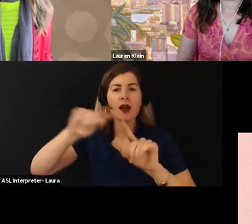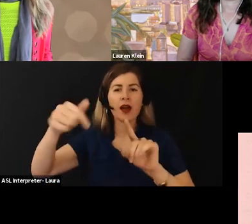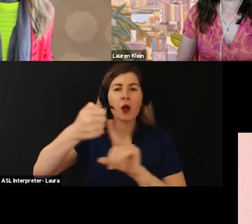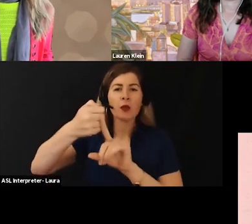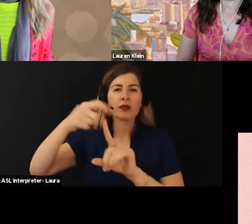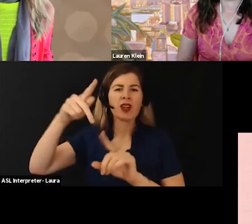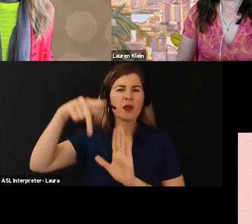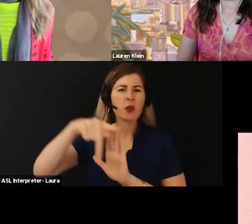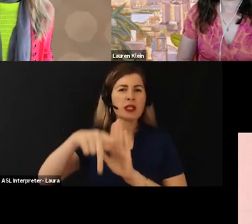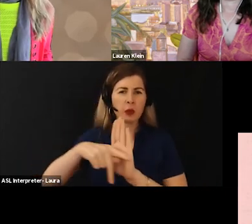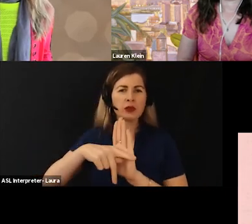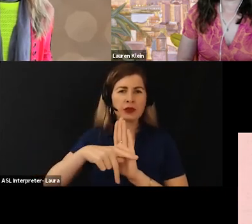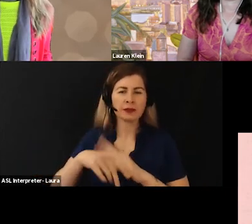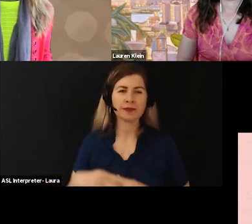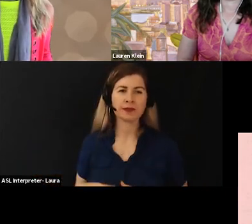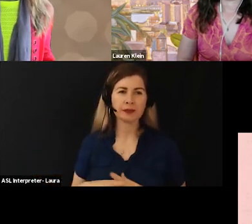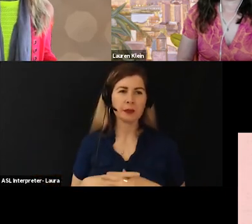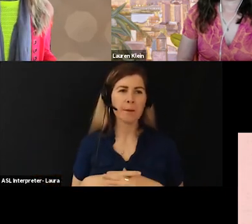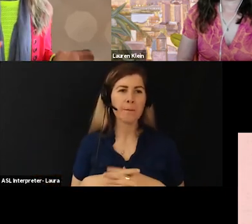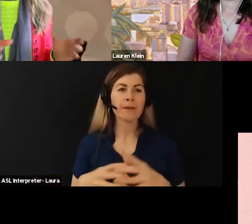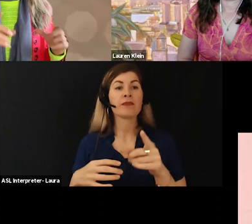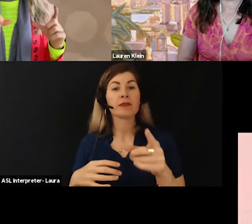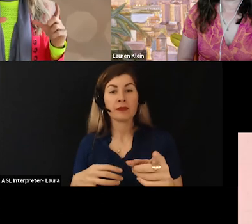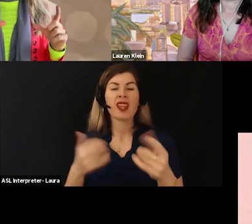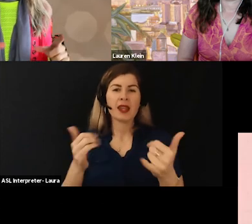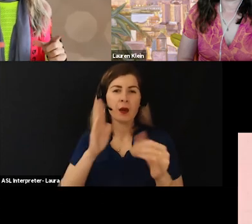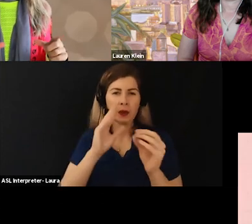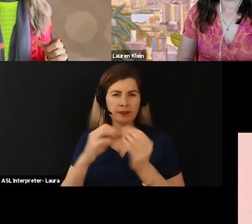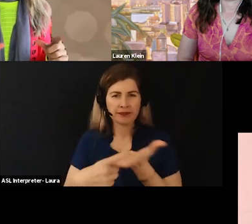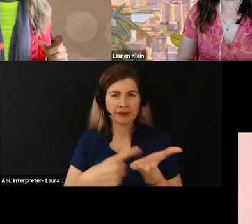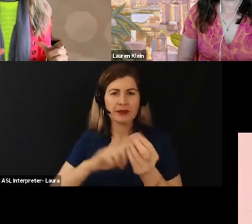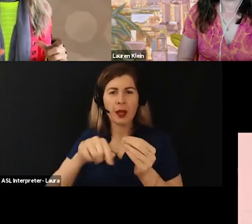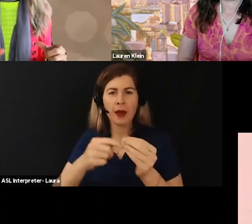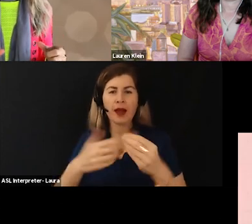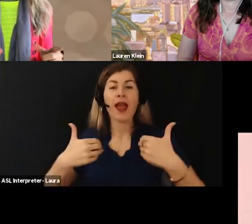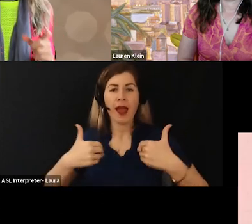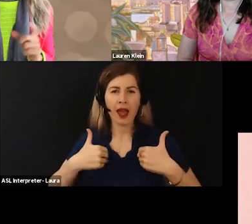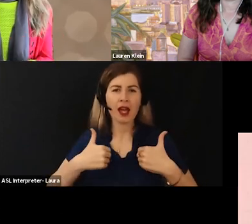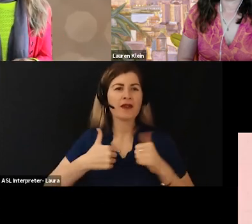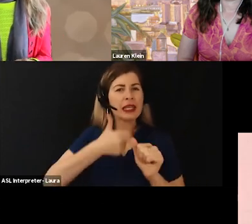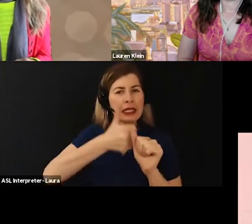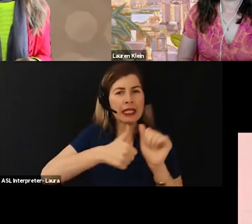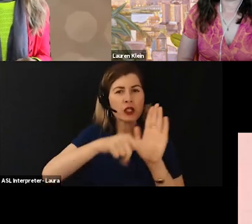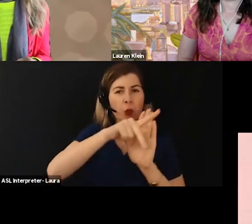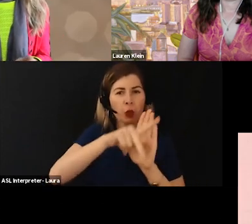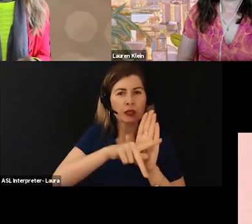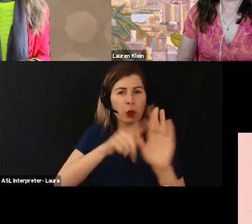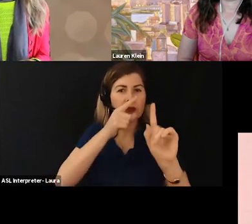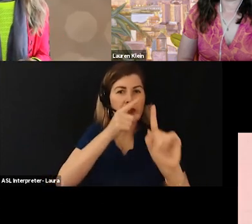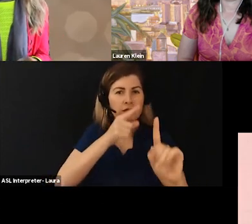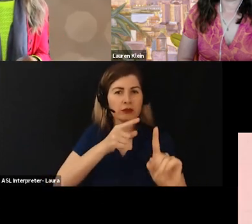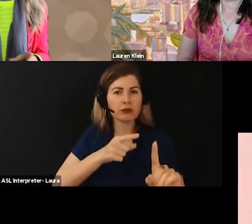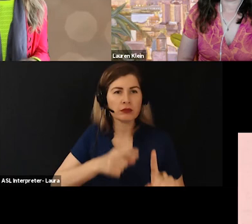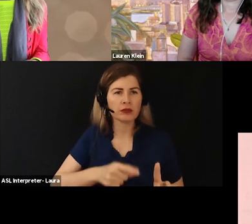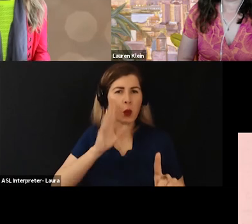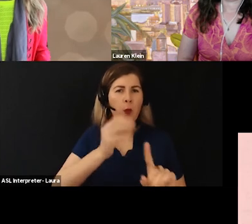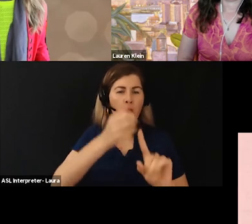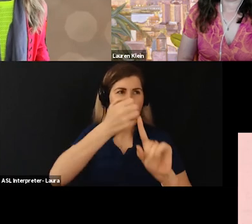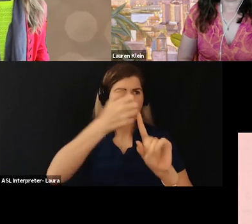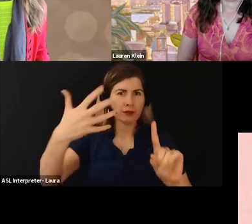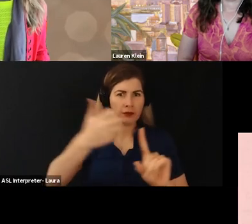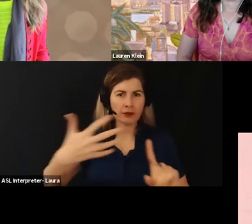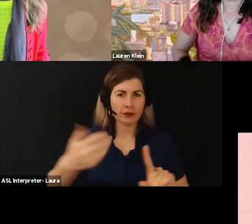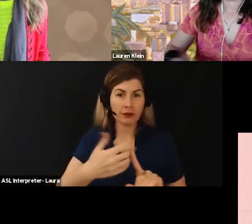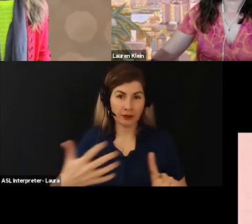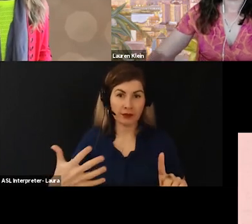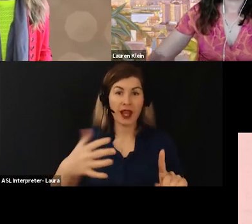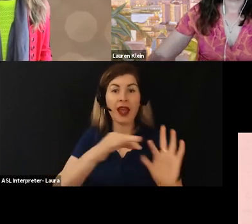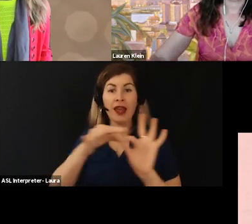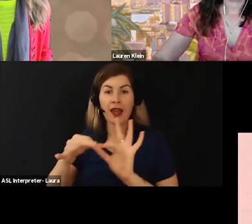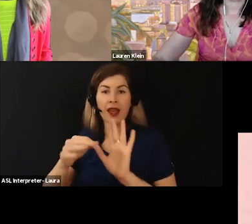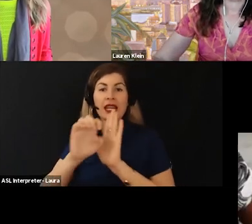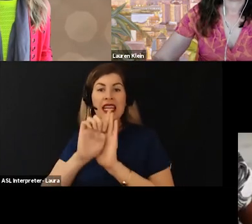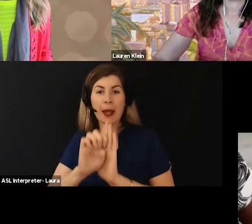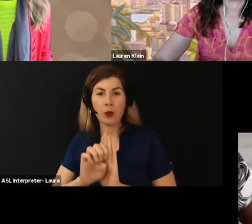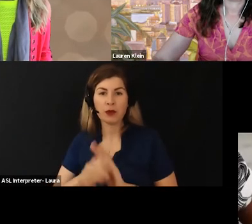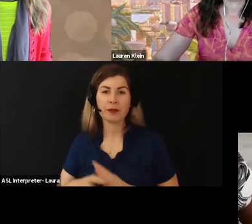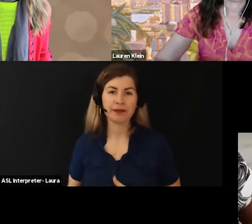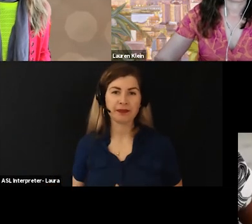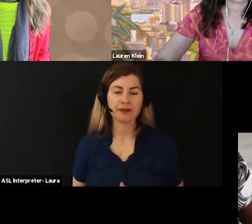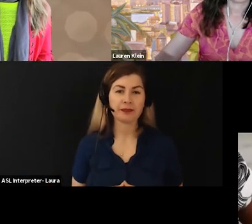So from here, we're going to talk a little bit about some of the individual principles and some of the examples that we talked about in the book that that illustrate some of those principles.